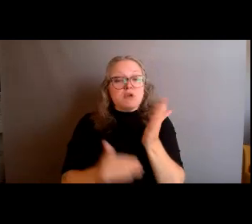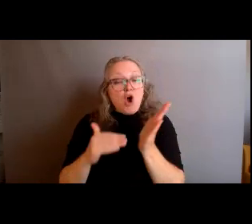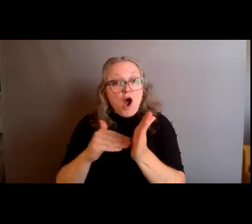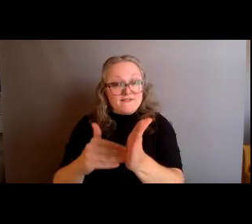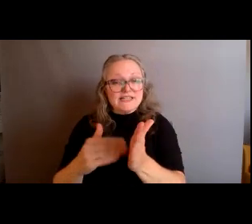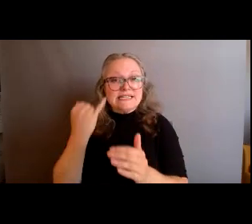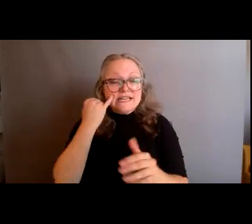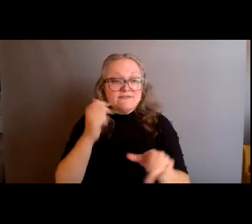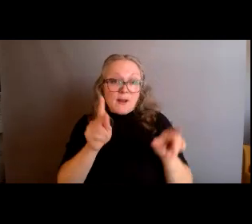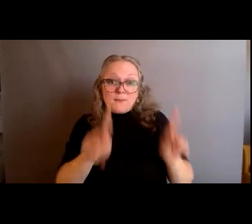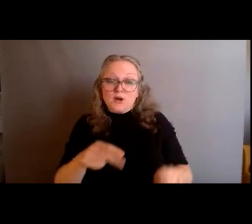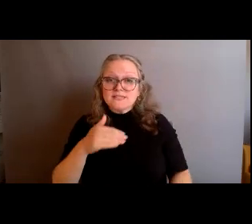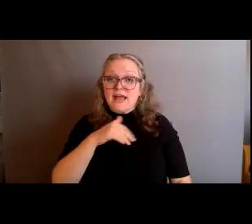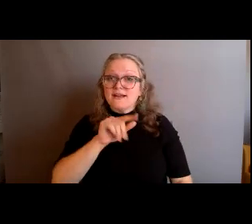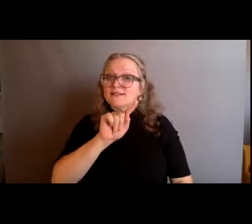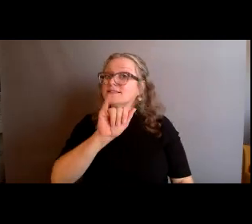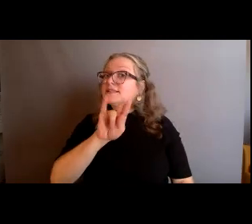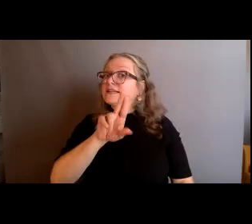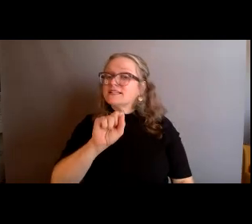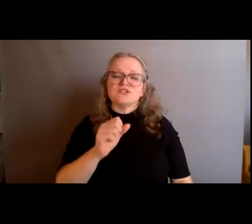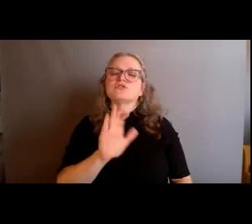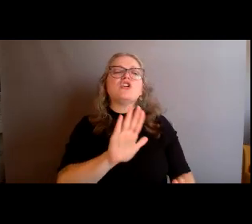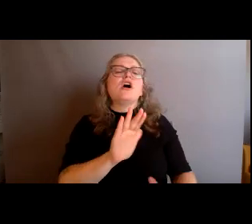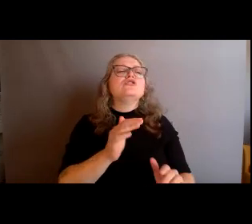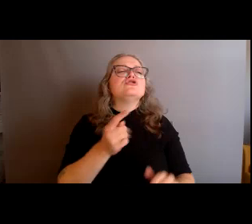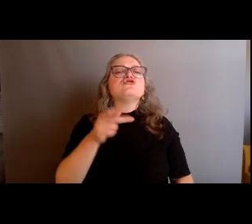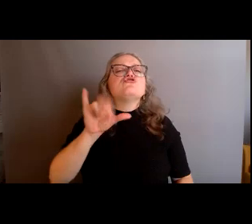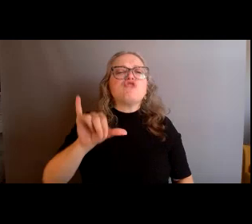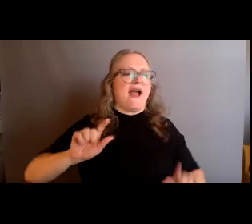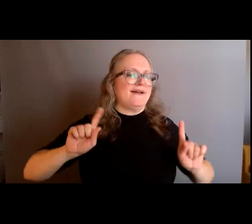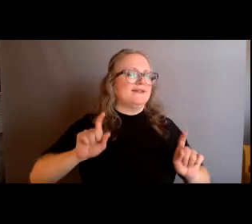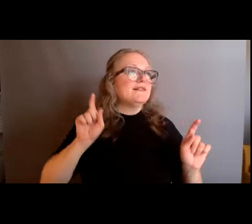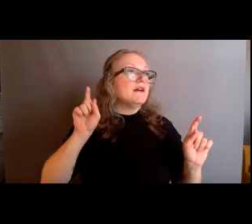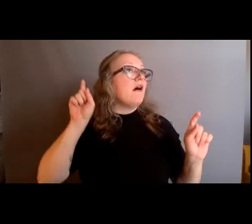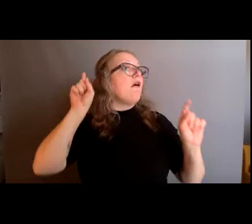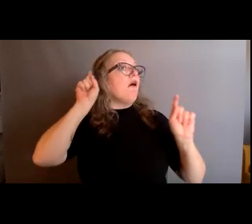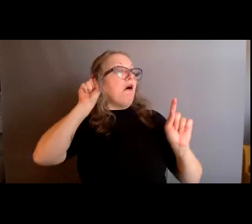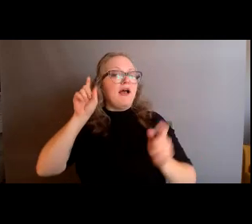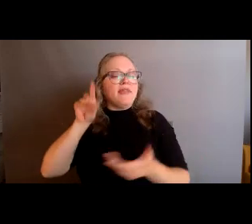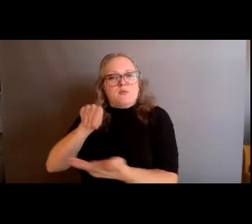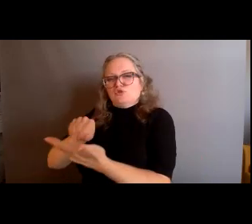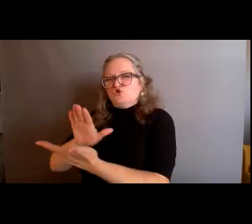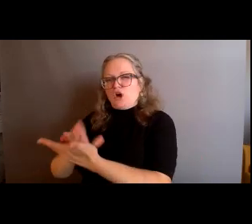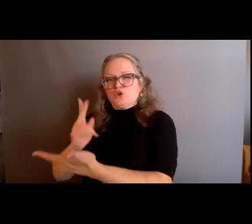to put a pair of them on and just chart to see what the percentage of improvement is.